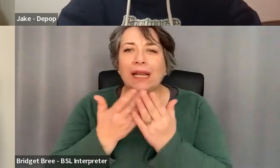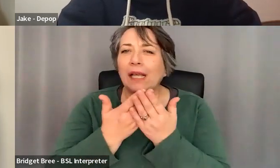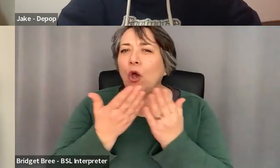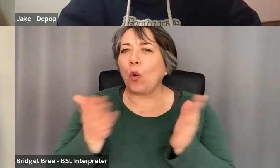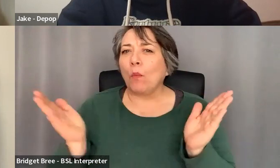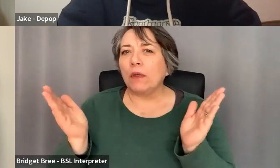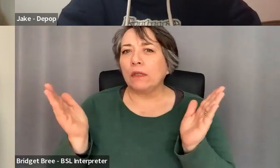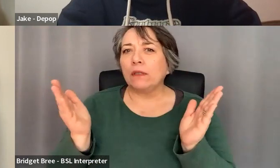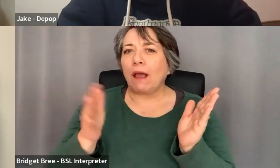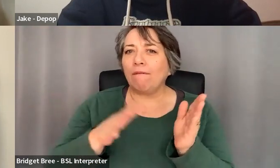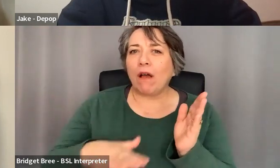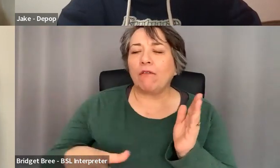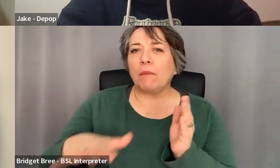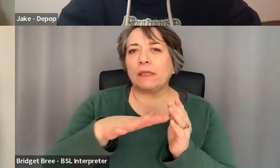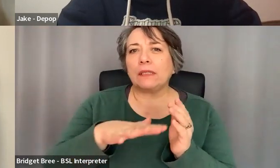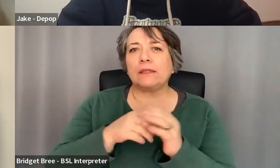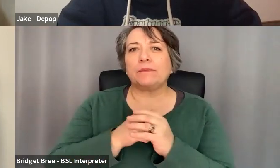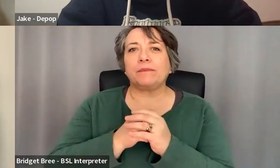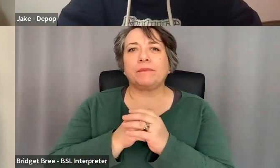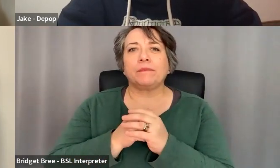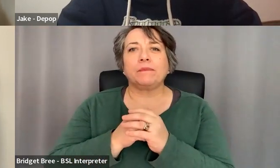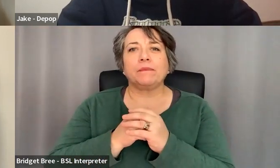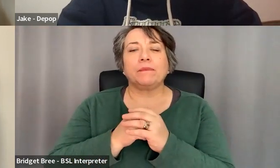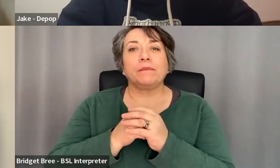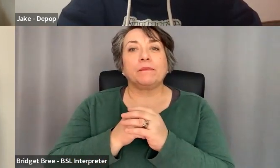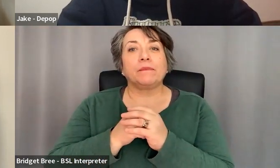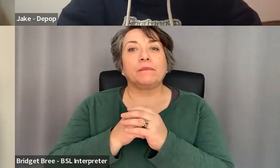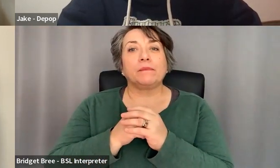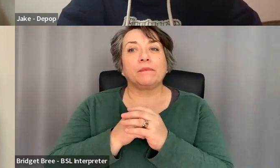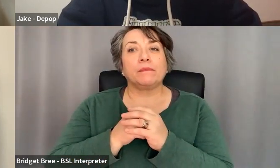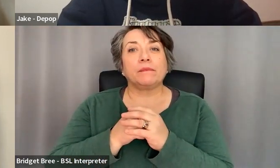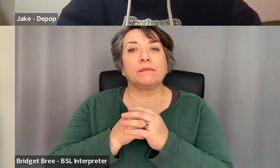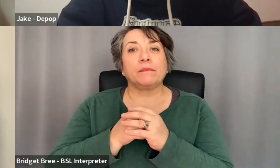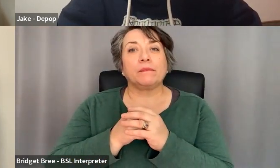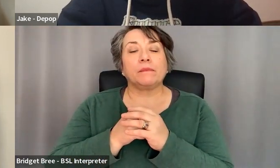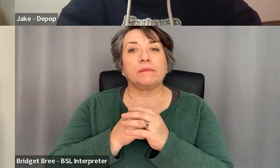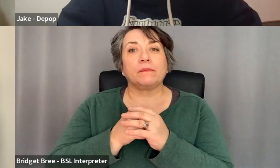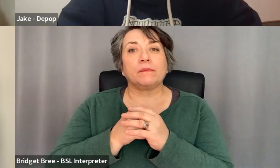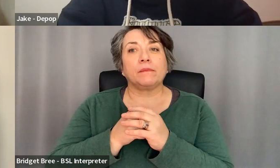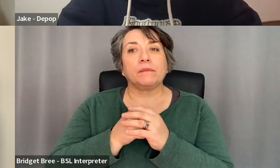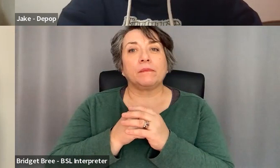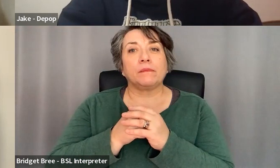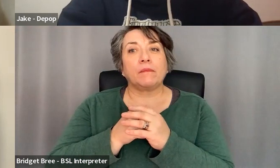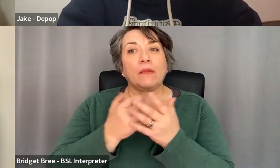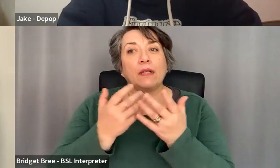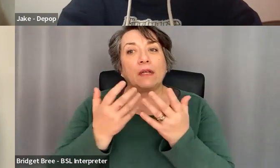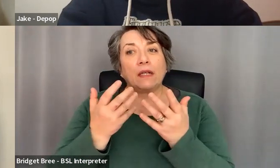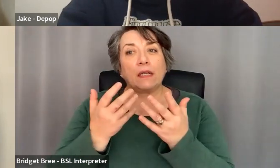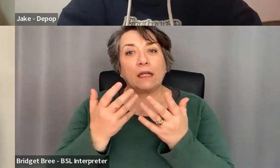something, they want to try something new, sounds like it's an open environment for that sort of thing. So I guess again, thinking about this now as our what we talk about on even break, and